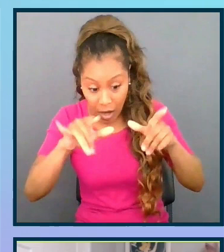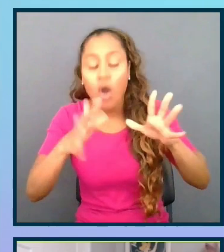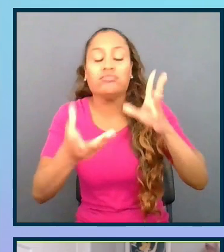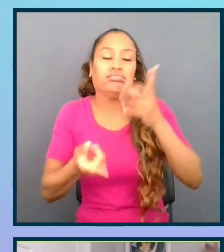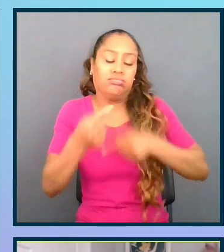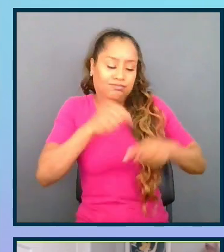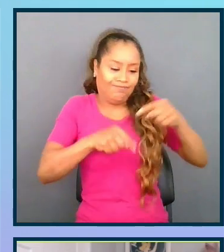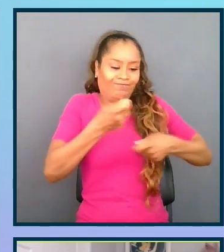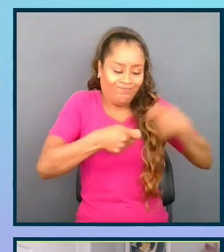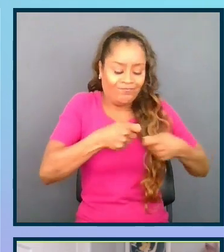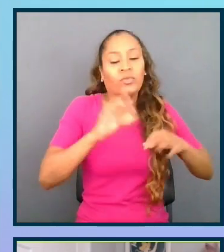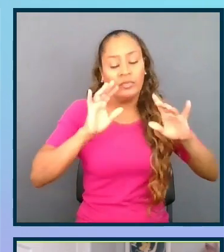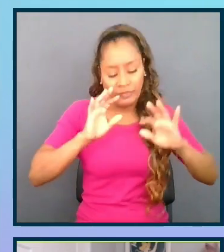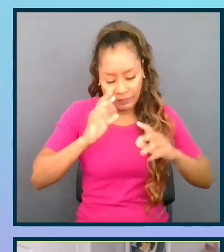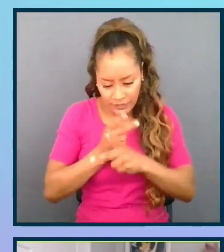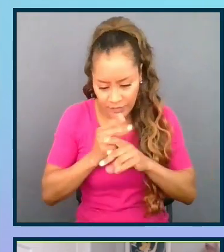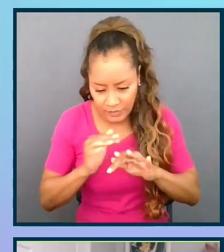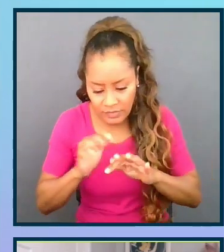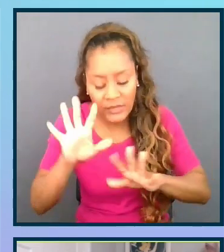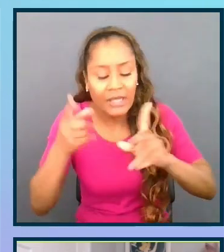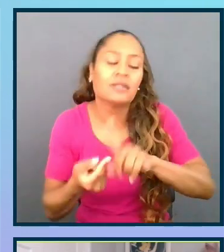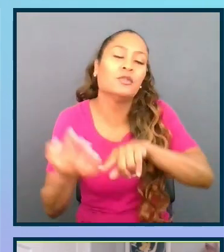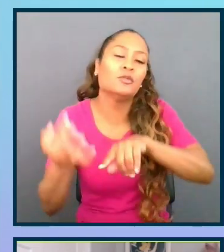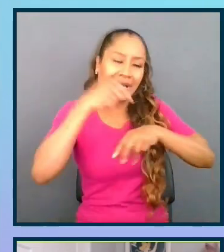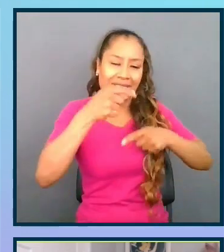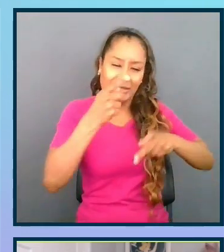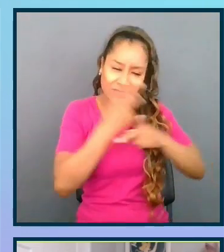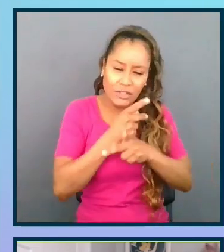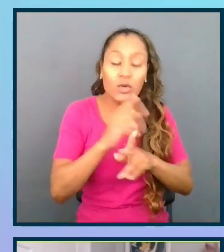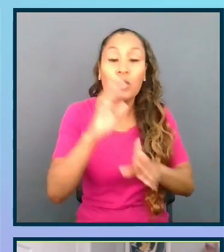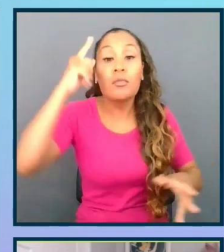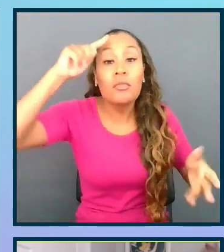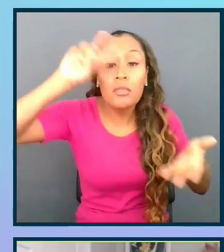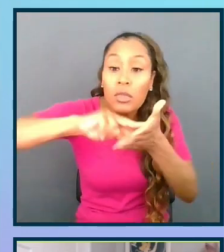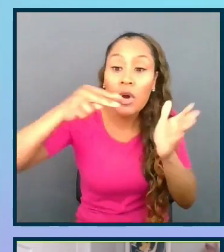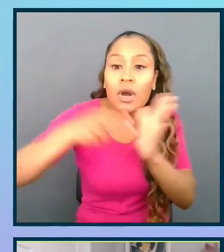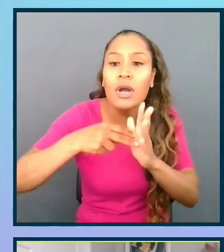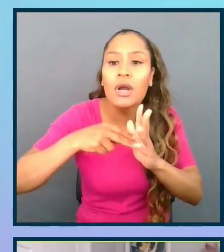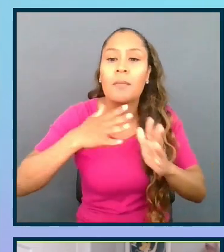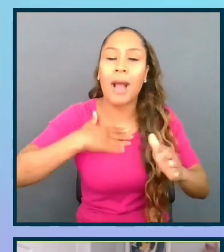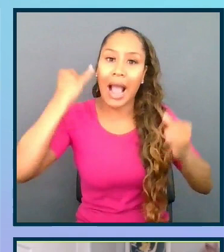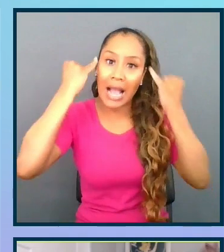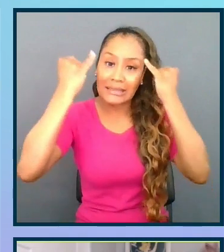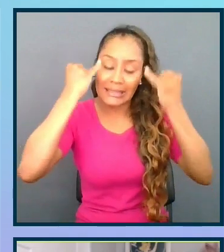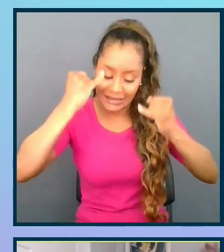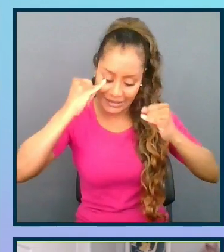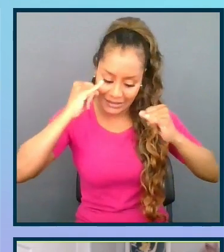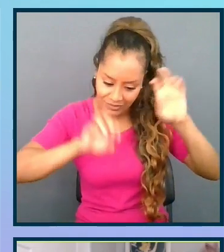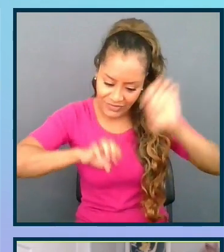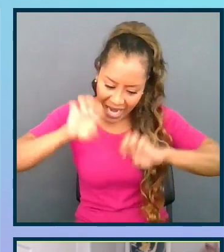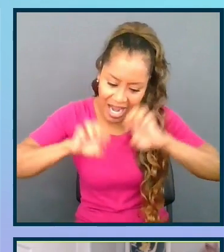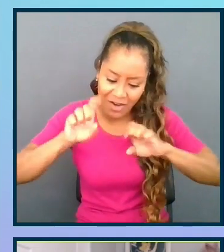We do this so that we can evaluate our ideas before they're built. And make sure that what we work,